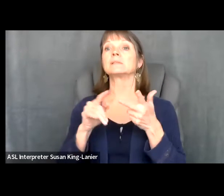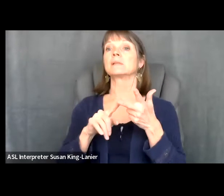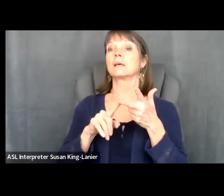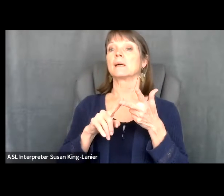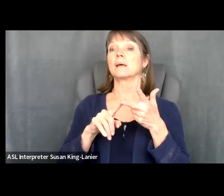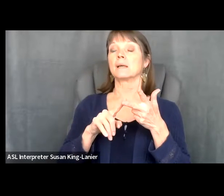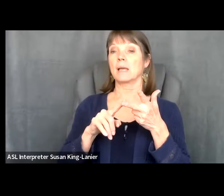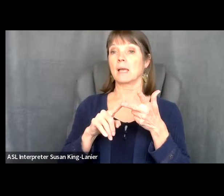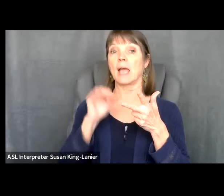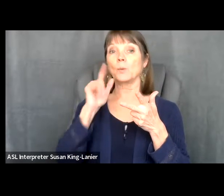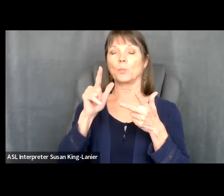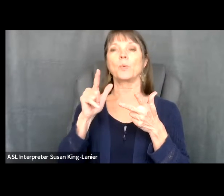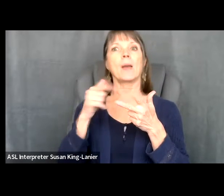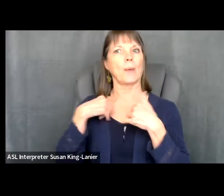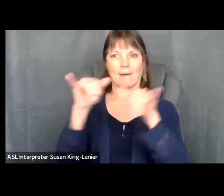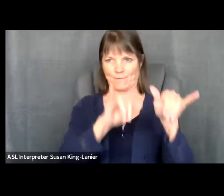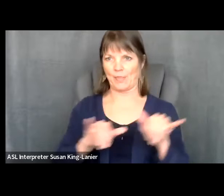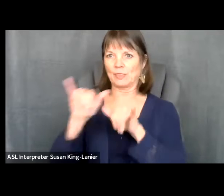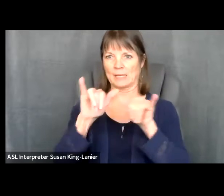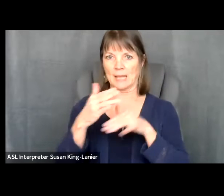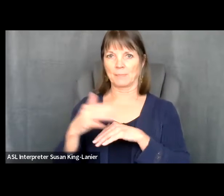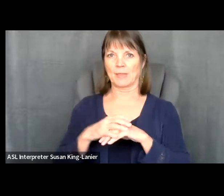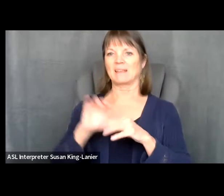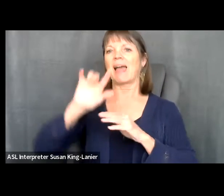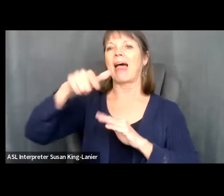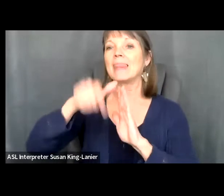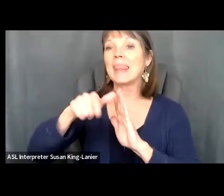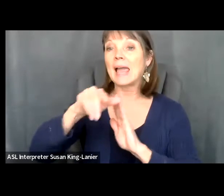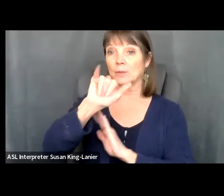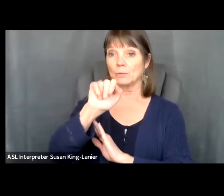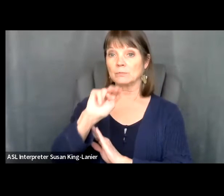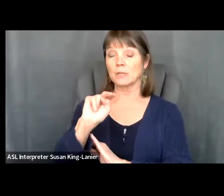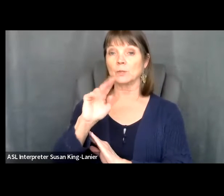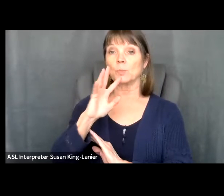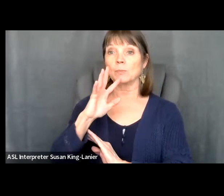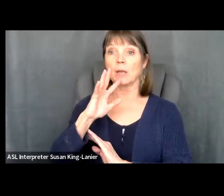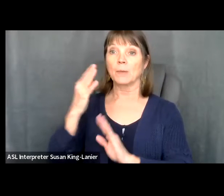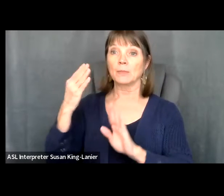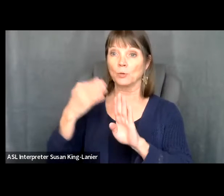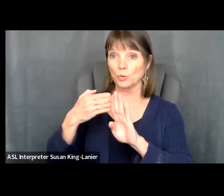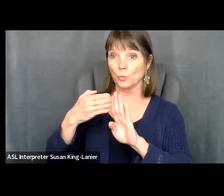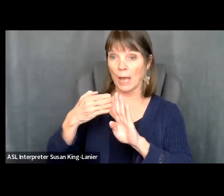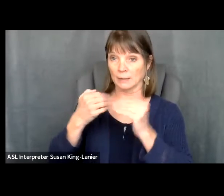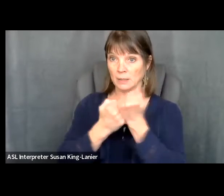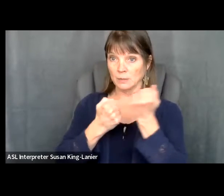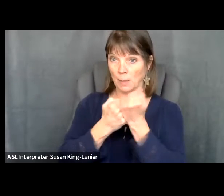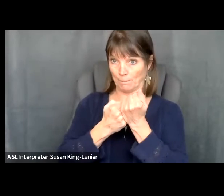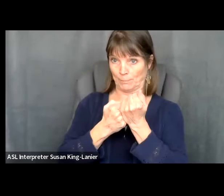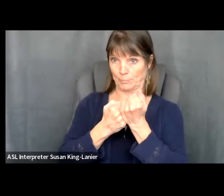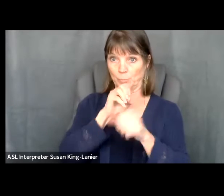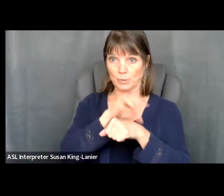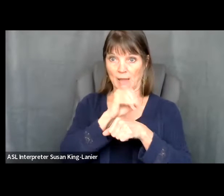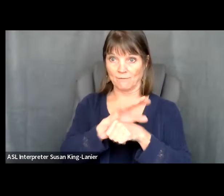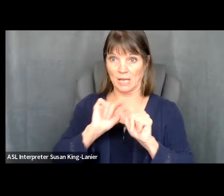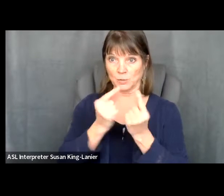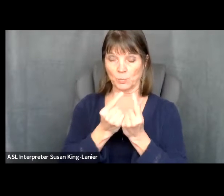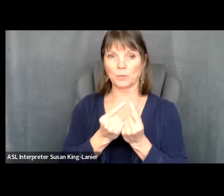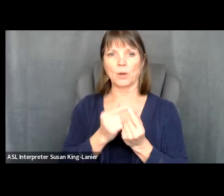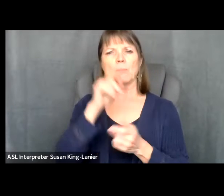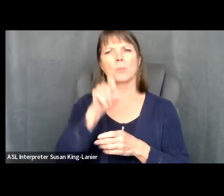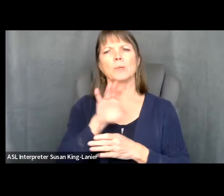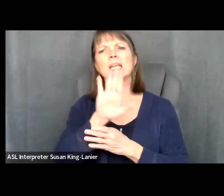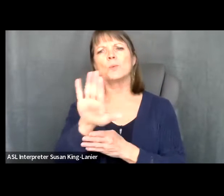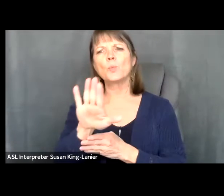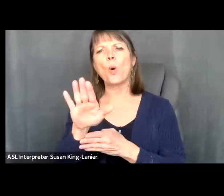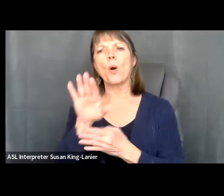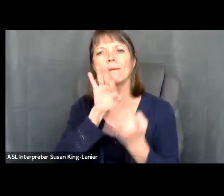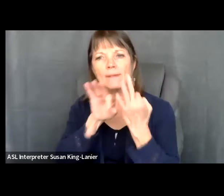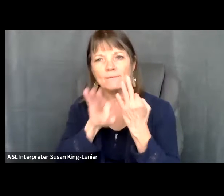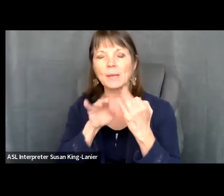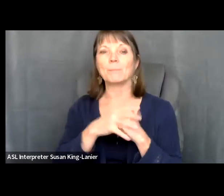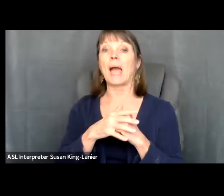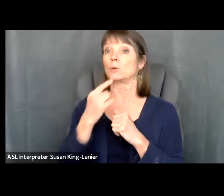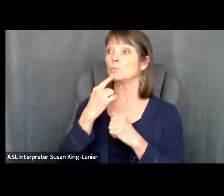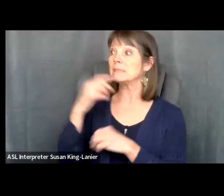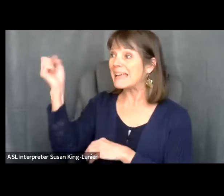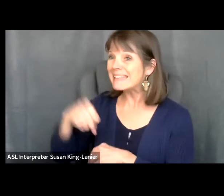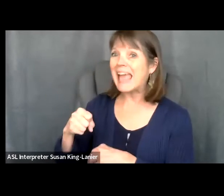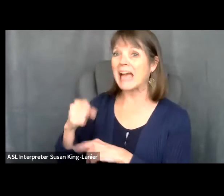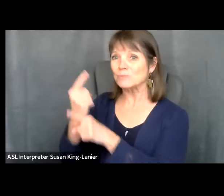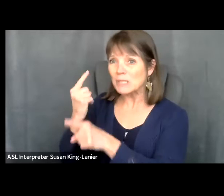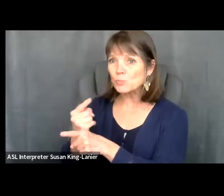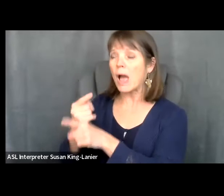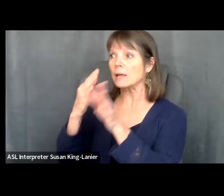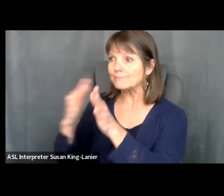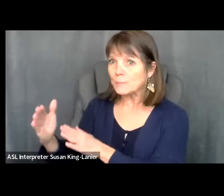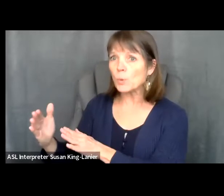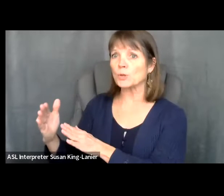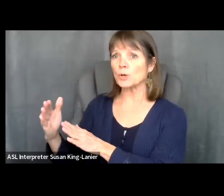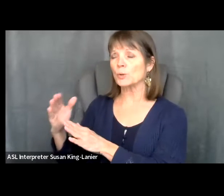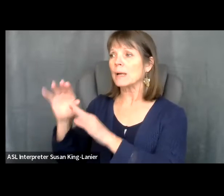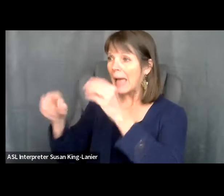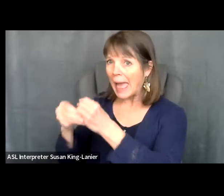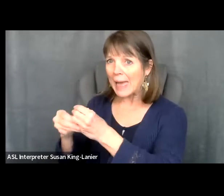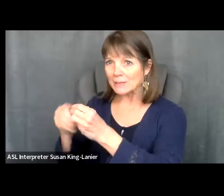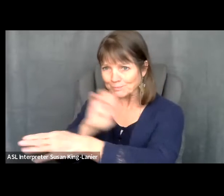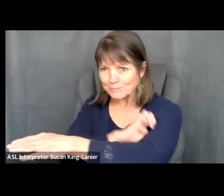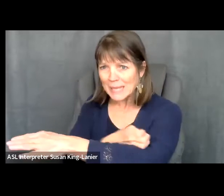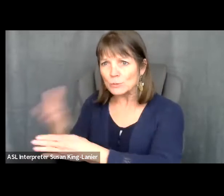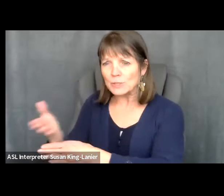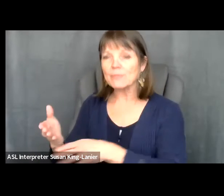Kelly Crosbie: and we'll do the same thing in later January. It our direct support professional advisory committee. Same thing. We got these wonderful recommendations. We need you to tell us. Yes, this is right. This feels right. Let's do it in this order. Put your energy here, so we really need that kind of,